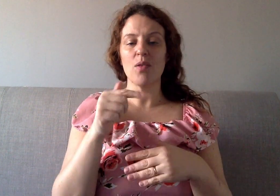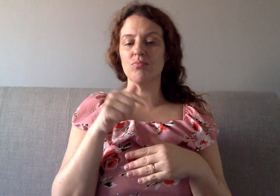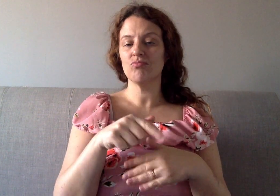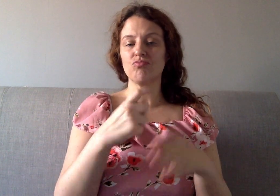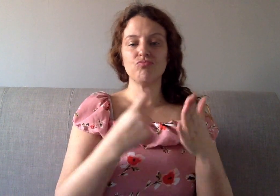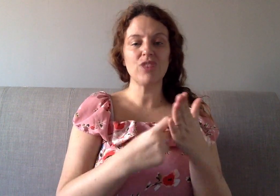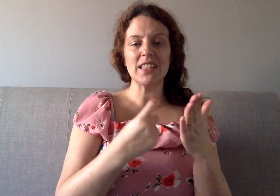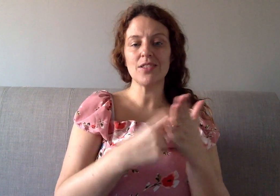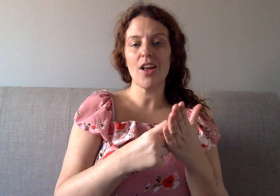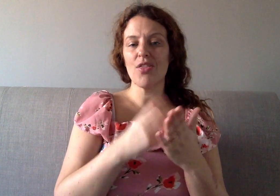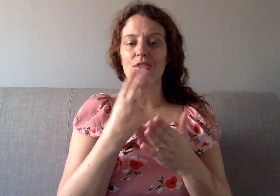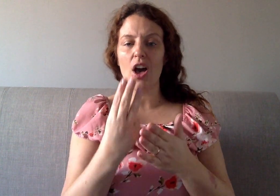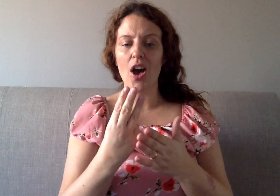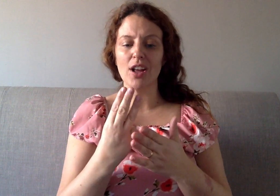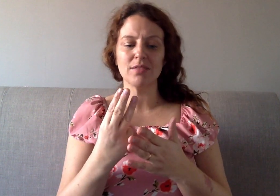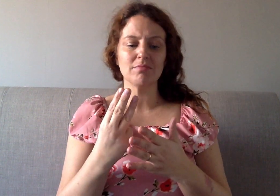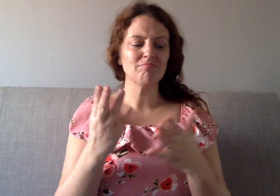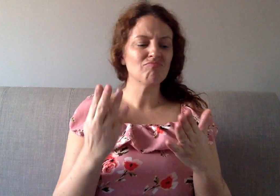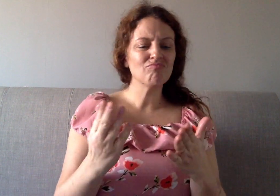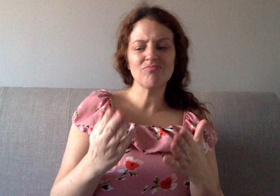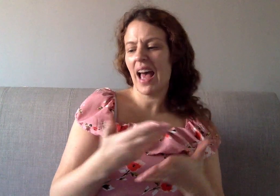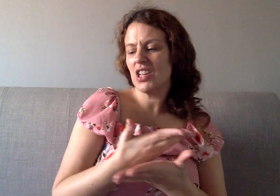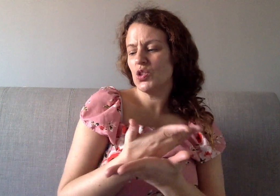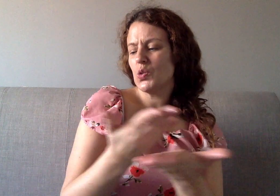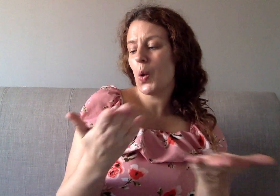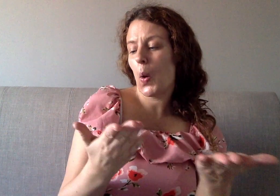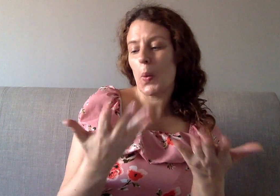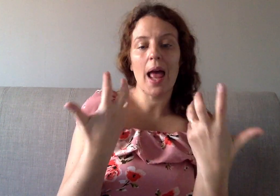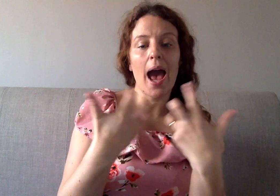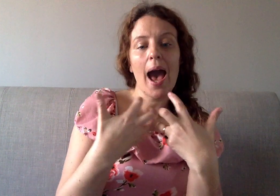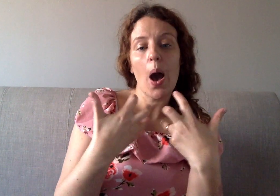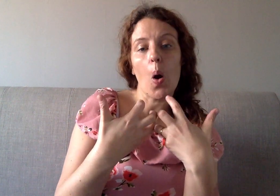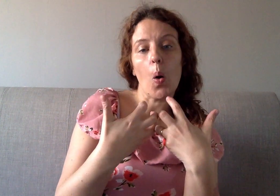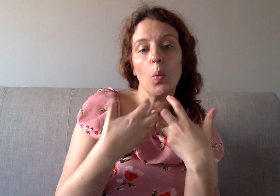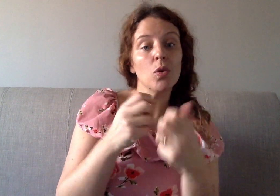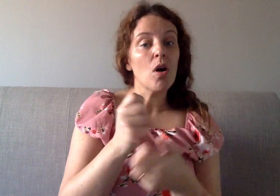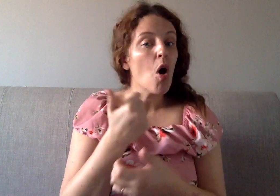How did it show him?